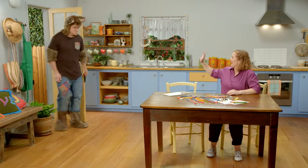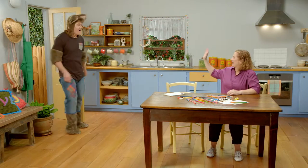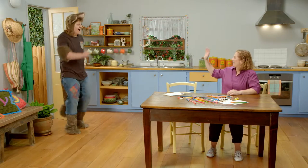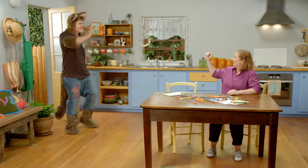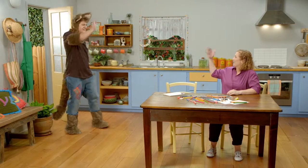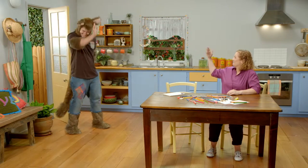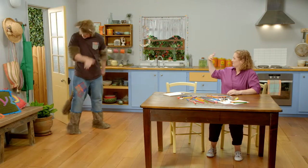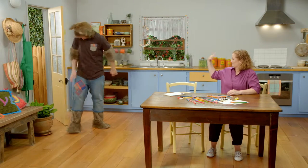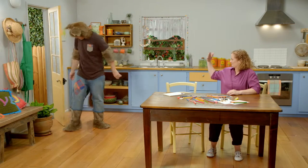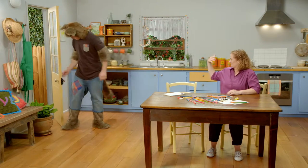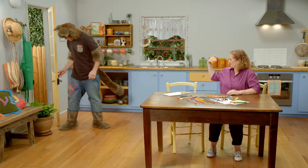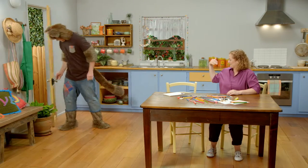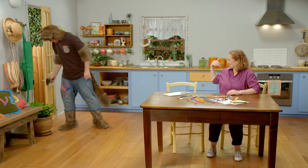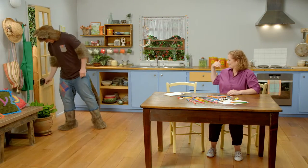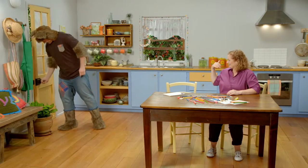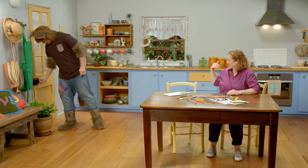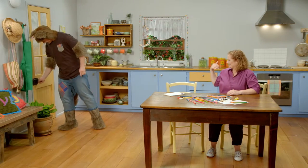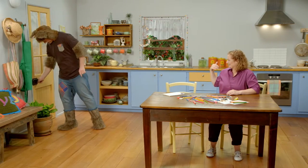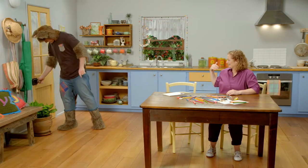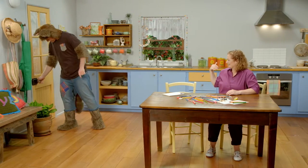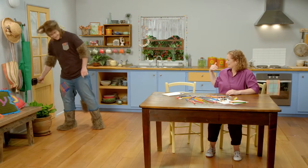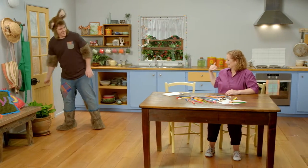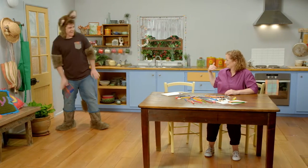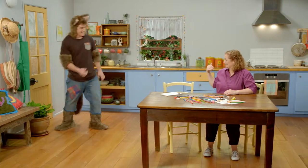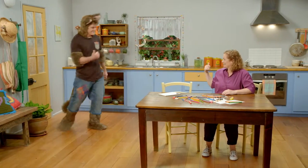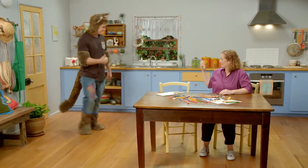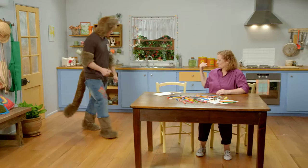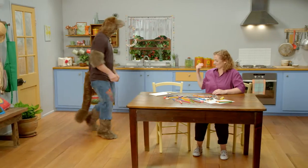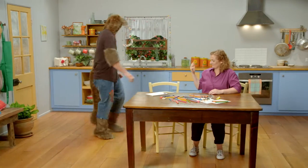Oh, here he is. Hello! Hello Possum, come and have a seat.